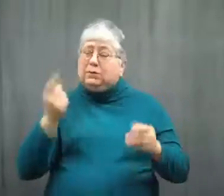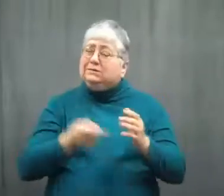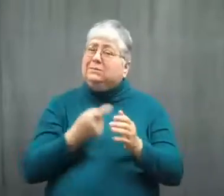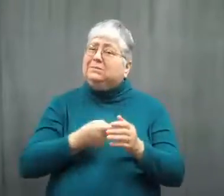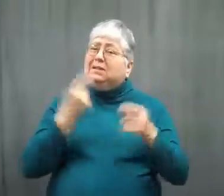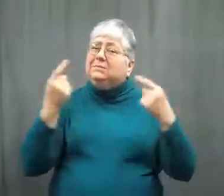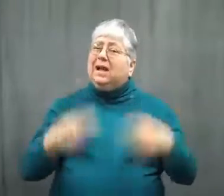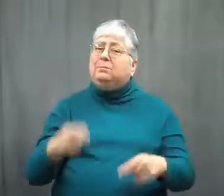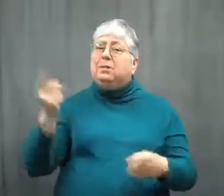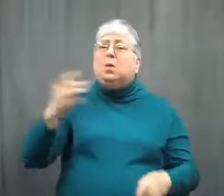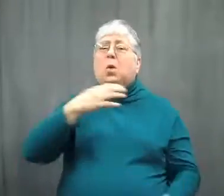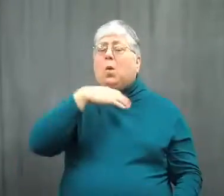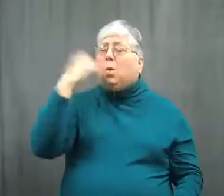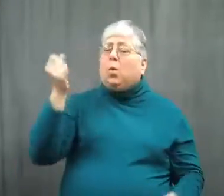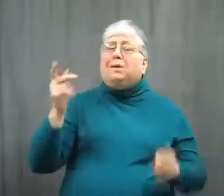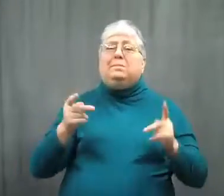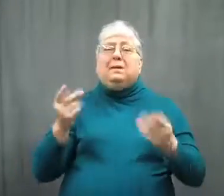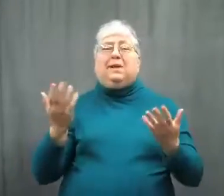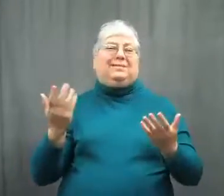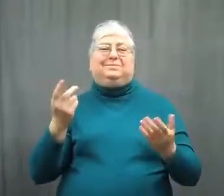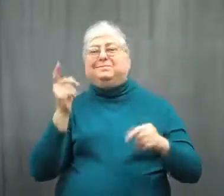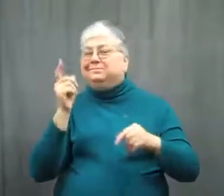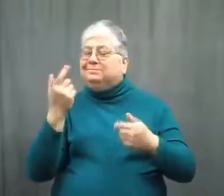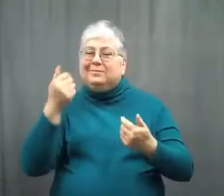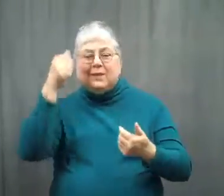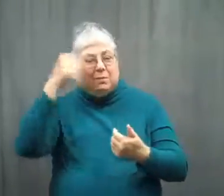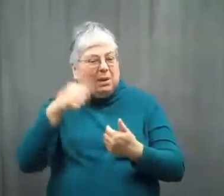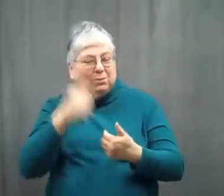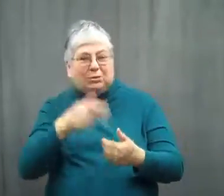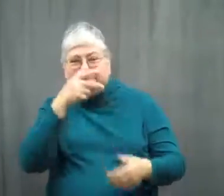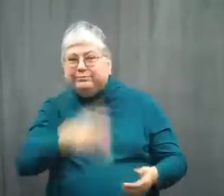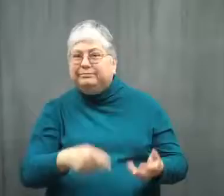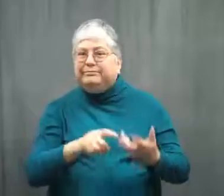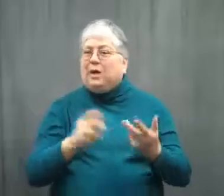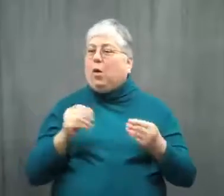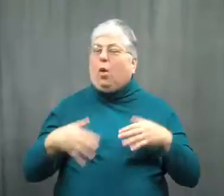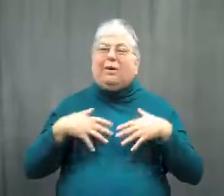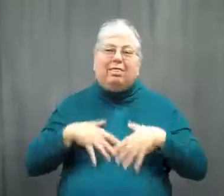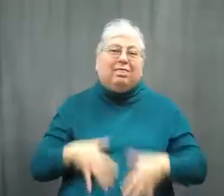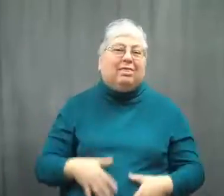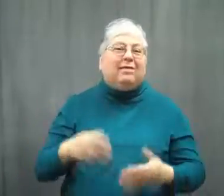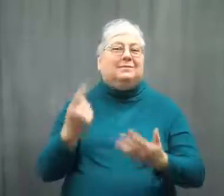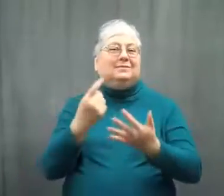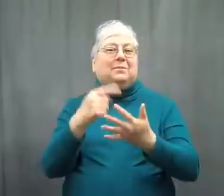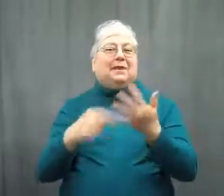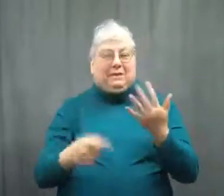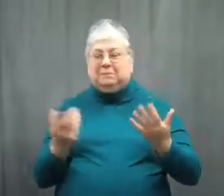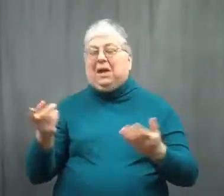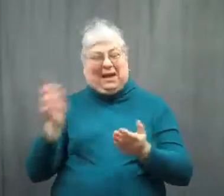It sometimes happens when an older person is forgetful or depressed,